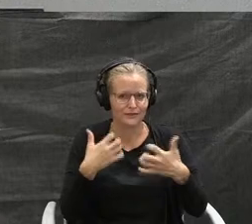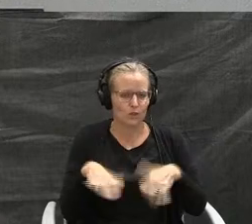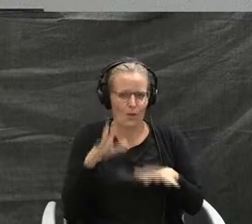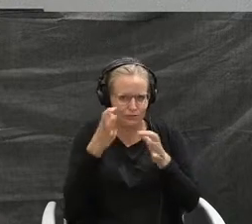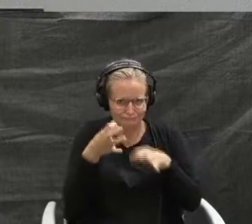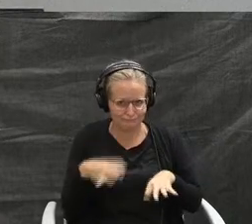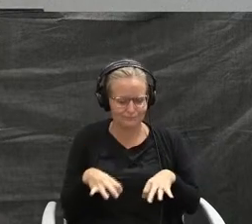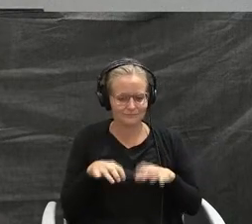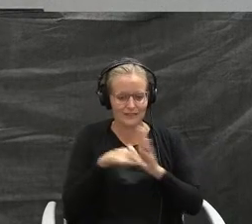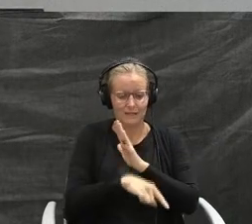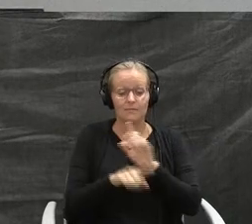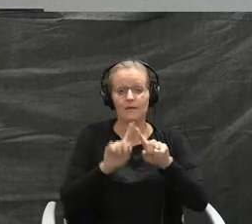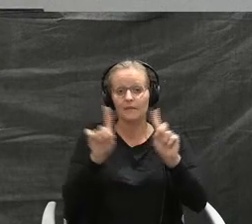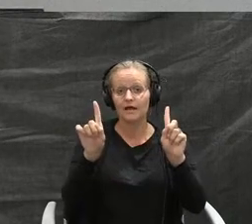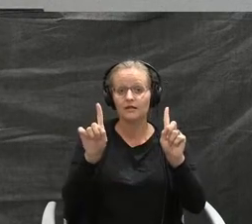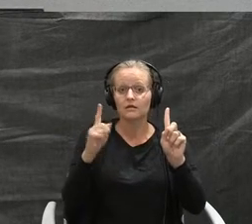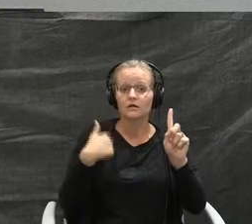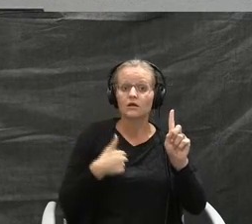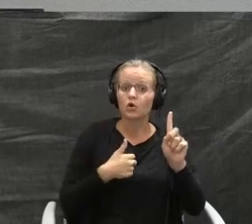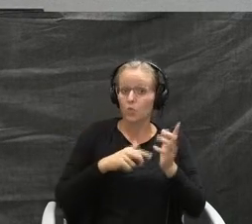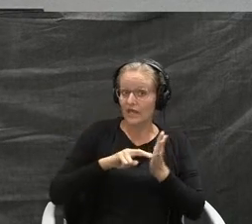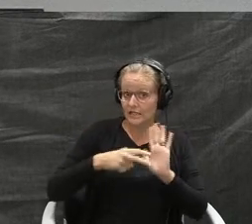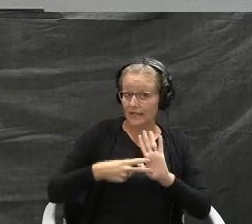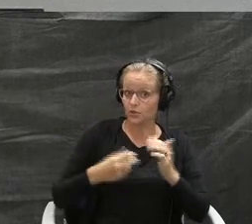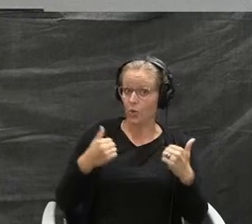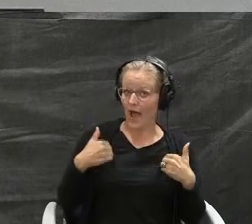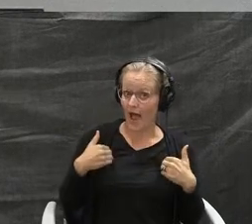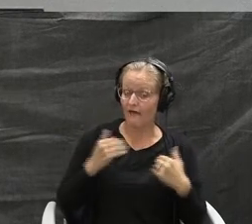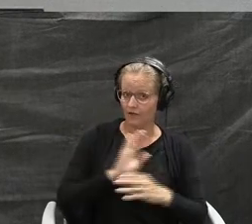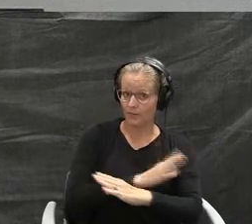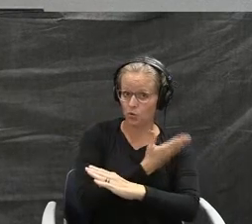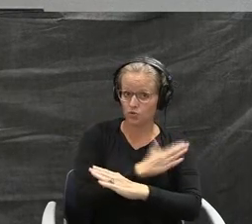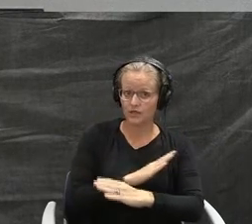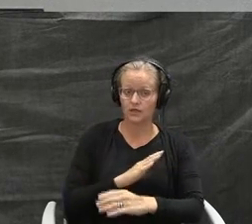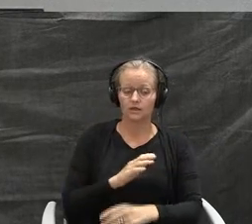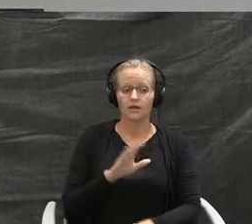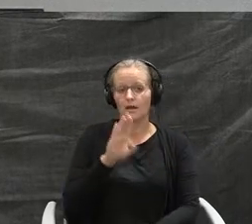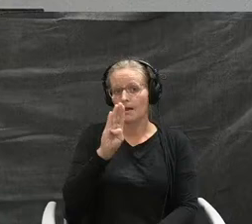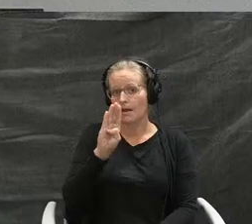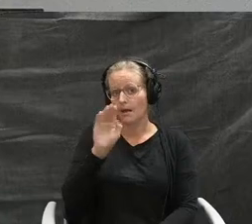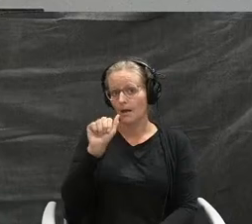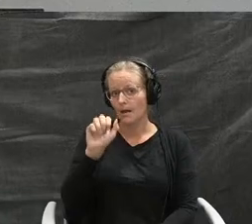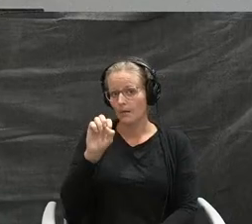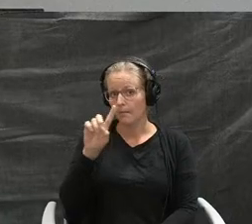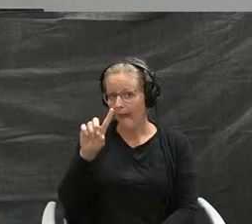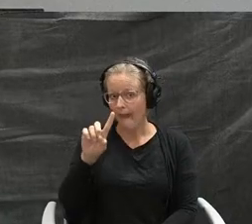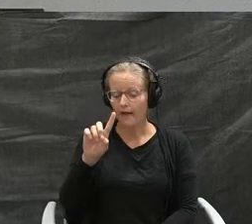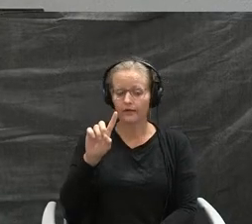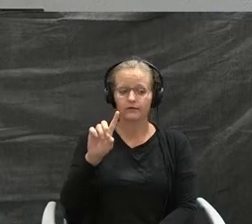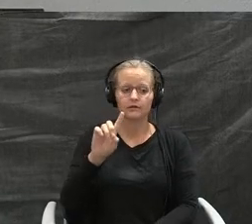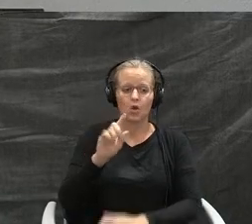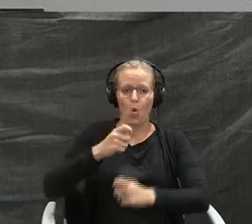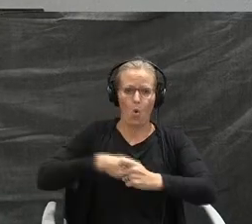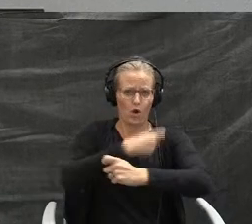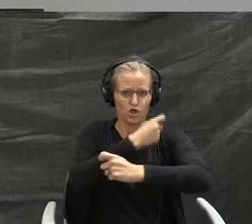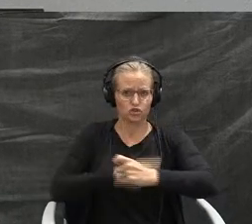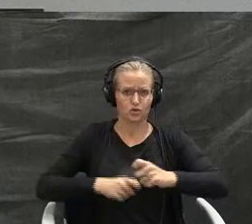intend to add music and band. And of course orchestras are different animal because they don't, they don't.